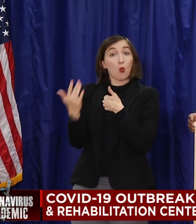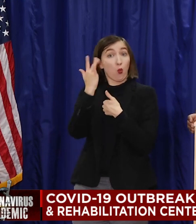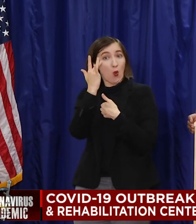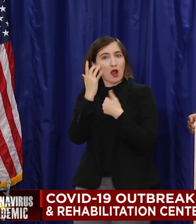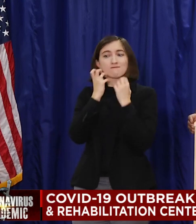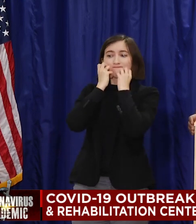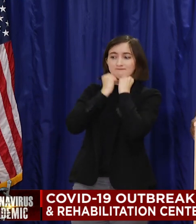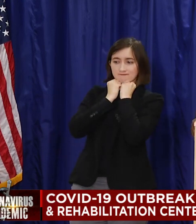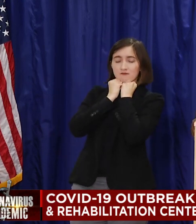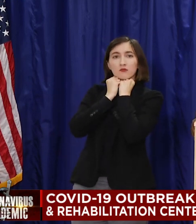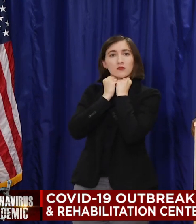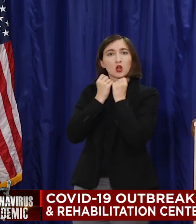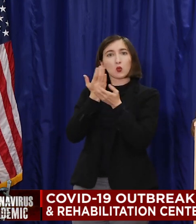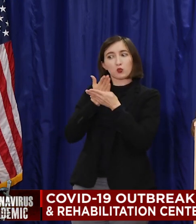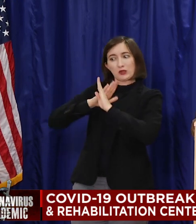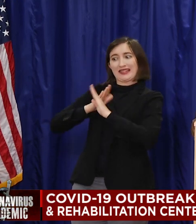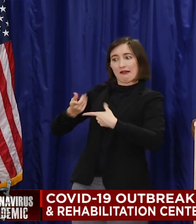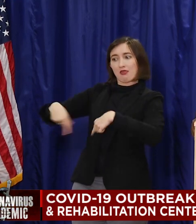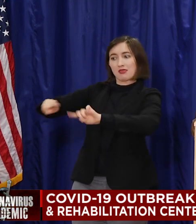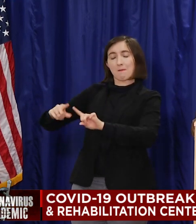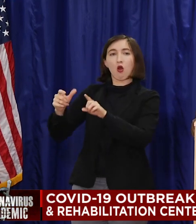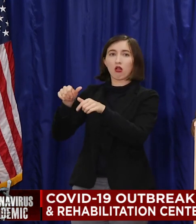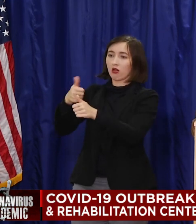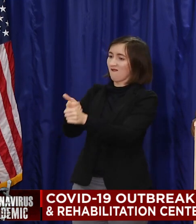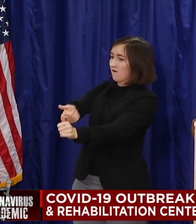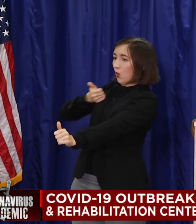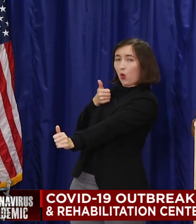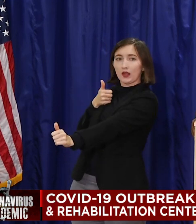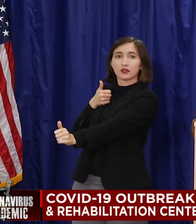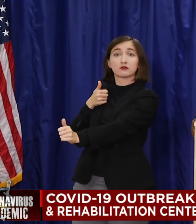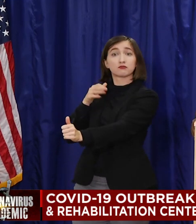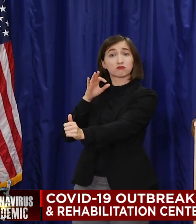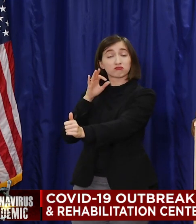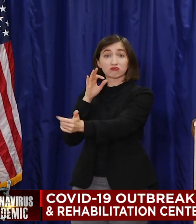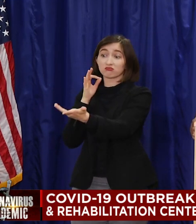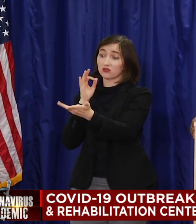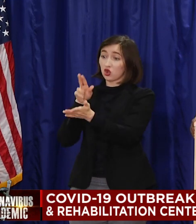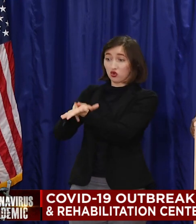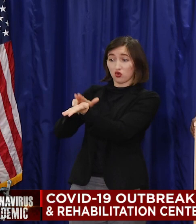SERIOUS SITUATION ON THEIR HANDS AGAIN WE'RE WAITING. THE FIRE CHIEF HANDS AGAIN WE'RE WAITING. THE FIRE CHIEF CHARLES HOOD AT THE EMERGENCY WE'RE WAITING. THE FIRE CHIEF CHARLES HOOD AT THE EMERGENCY MANAGEMENT OF OFFICES HERE IN